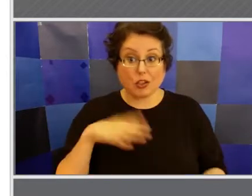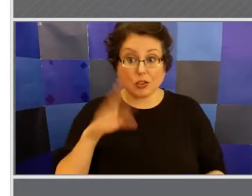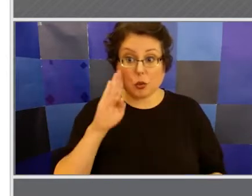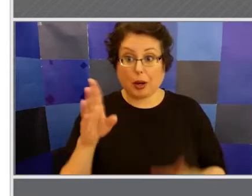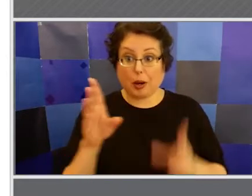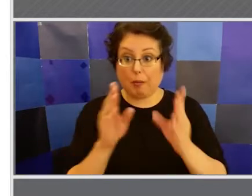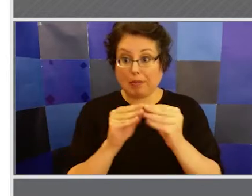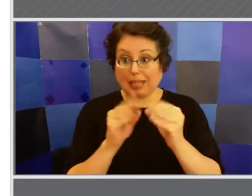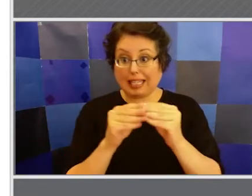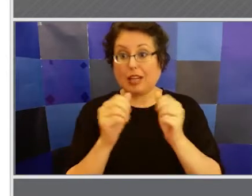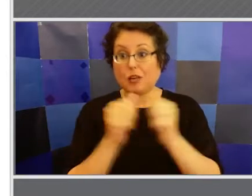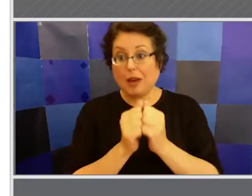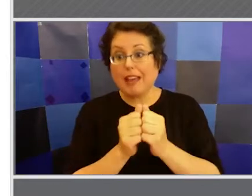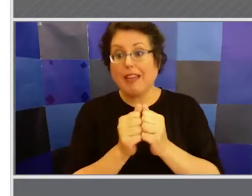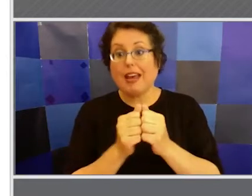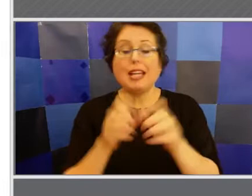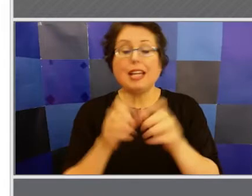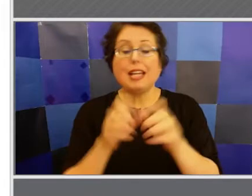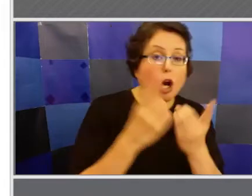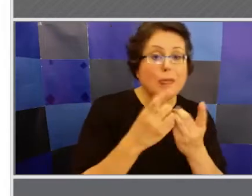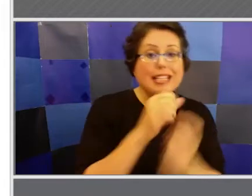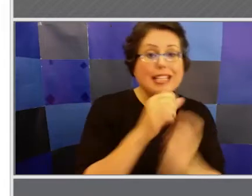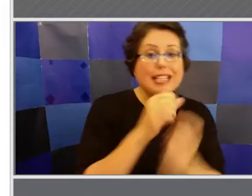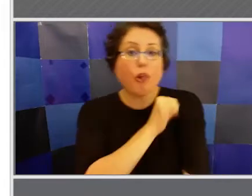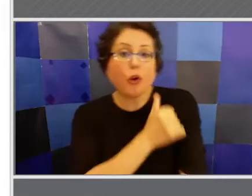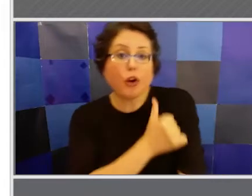to go over what will be included in the next year's budget.